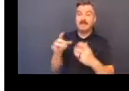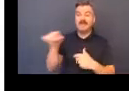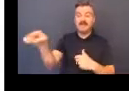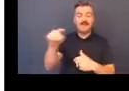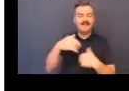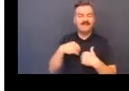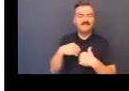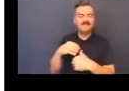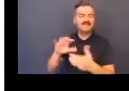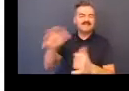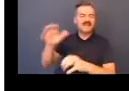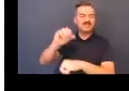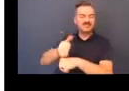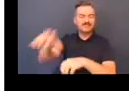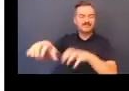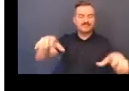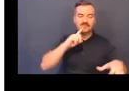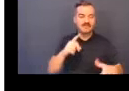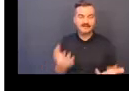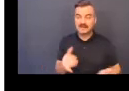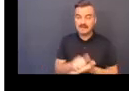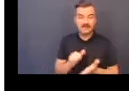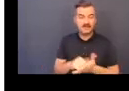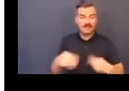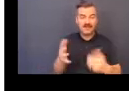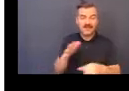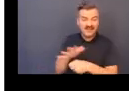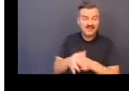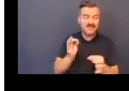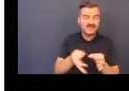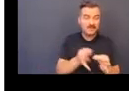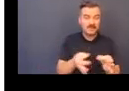15:43:40 at once. It'll be virtually impossible to provide enough interpreters, from the moment